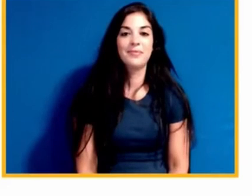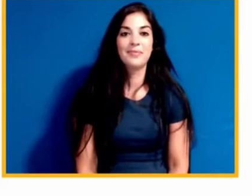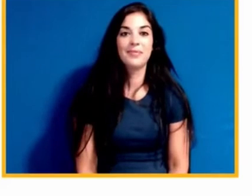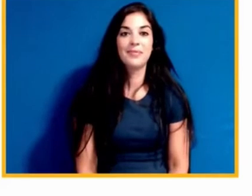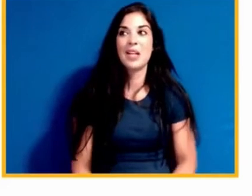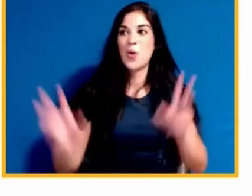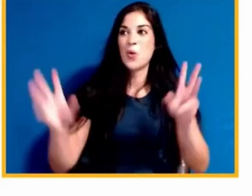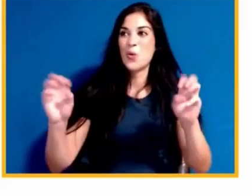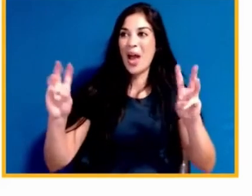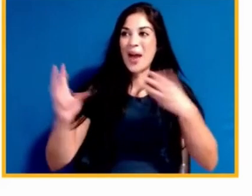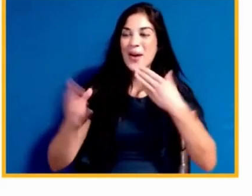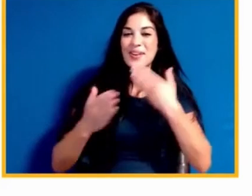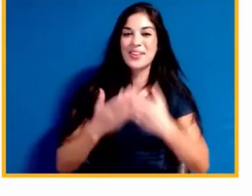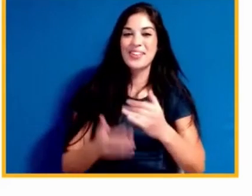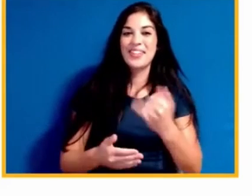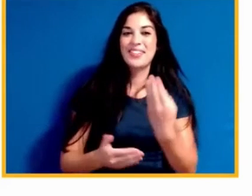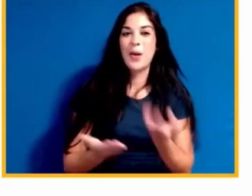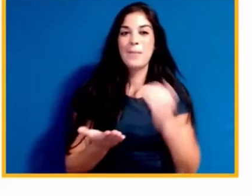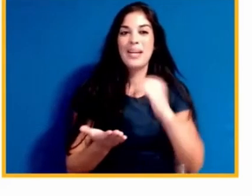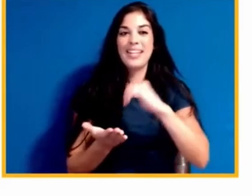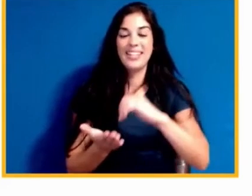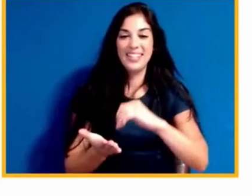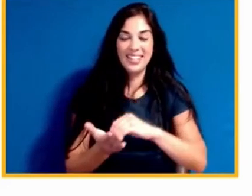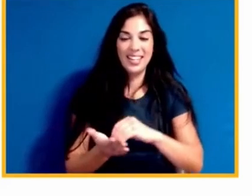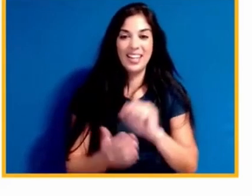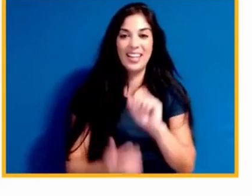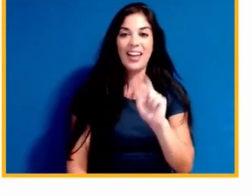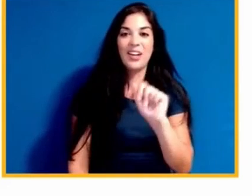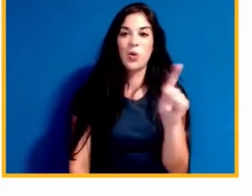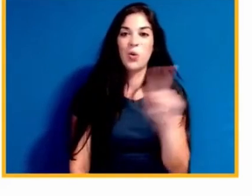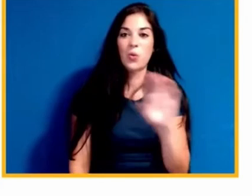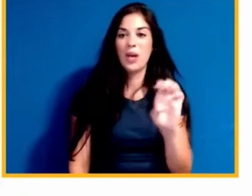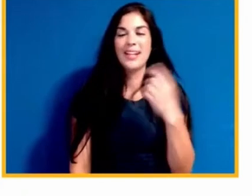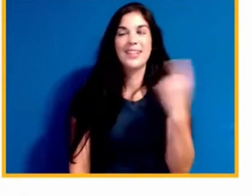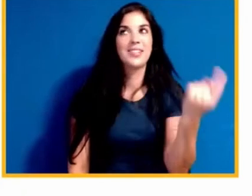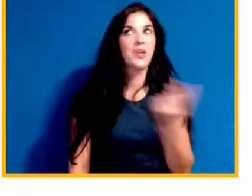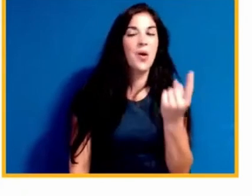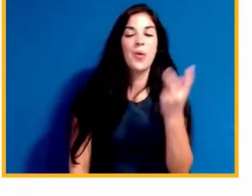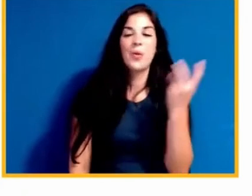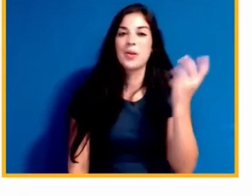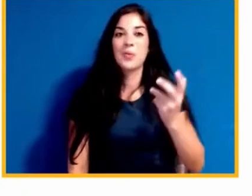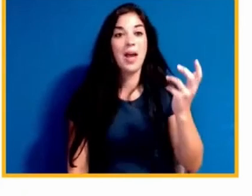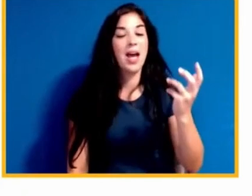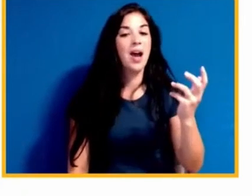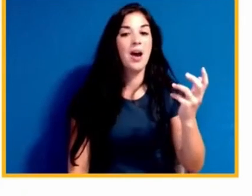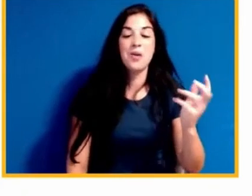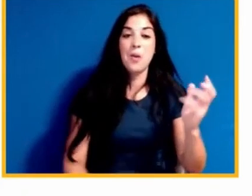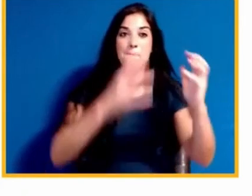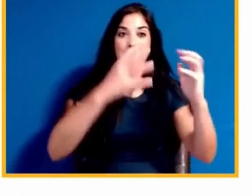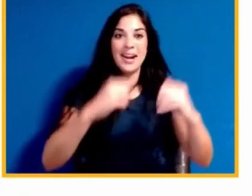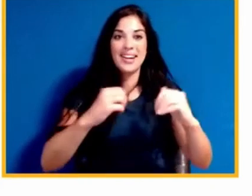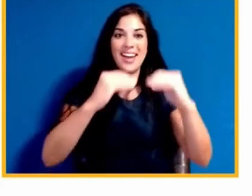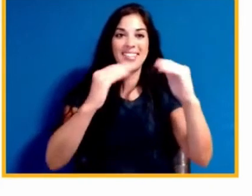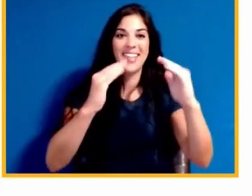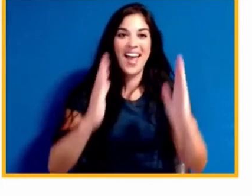[Zeke] Woah, good job once again, Raze. You always bring the house down at Anthrocon's dance competition. I love